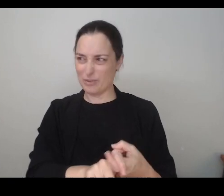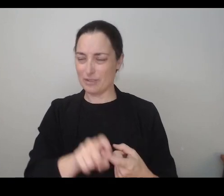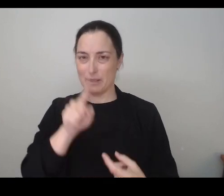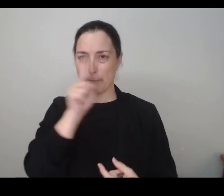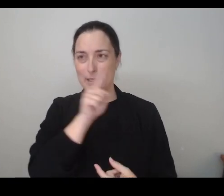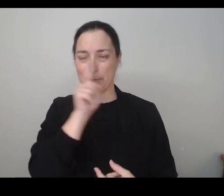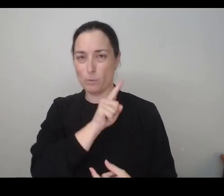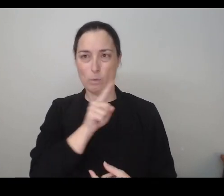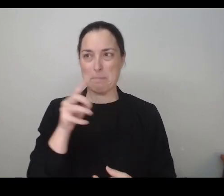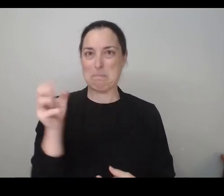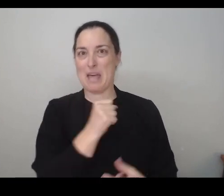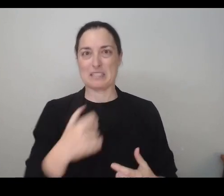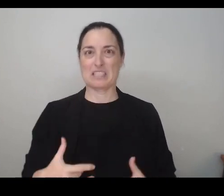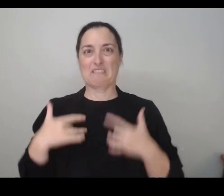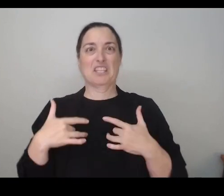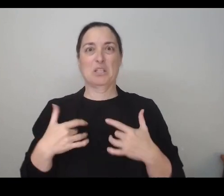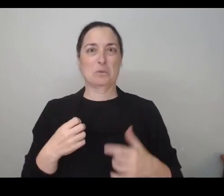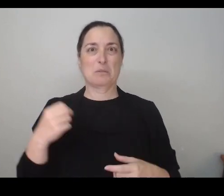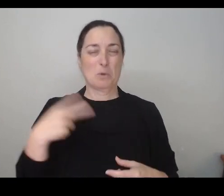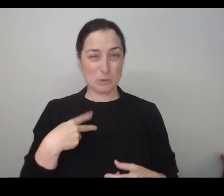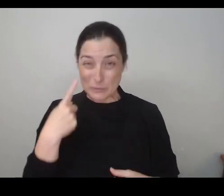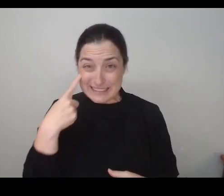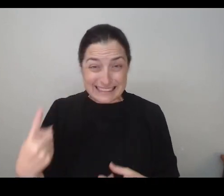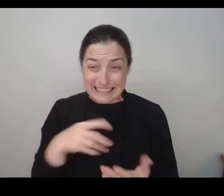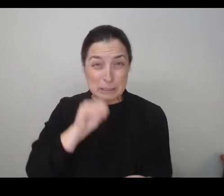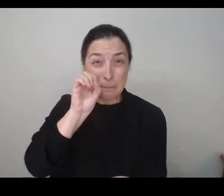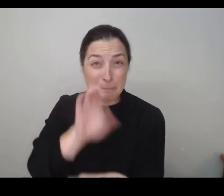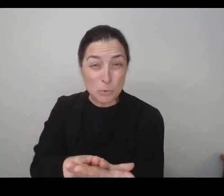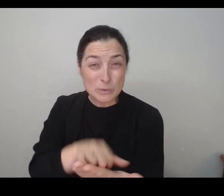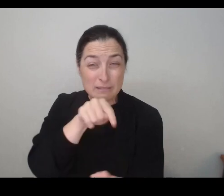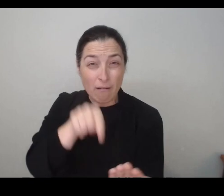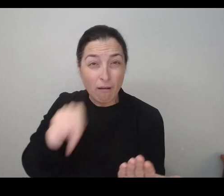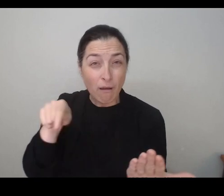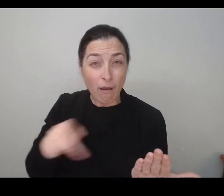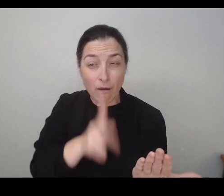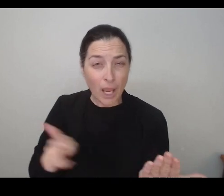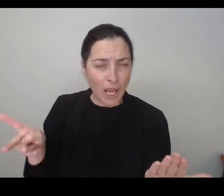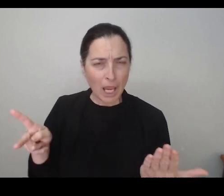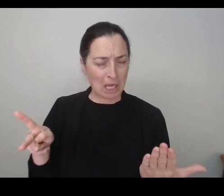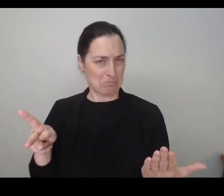and you see it in exhibition catalogues and on the walls of shows and so on. And it is of course true